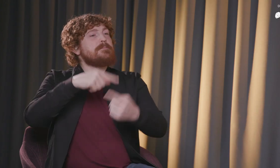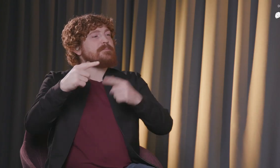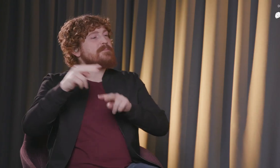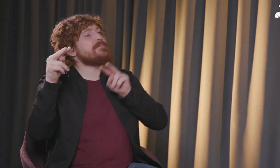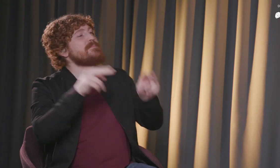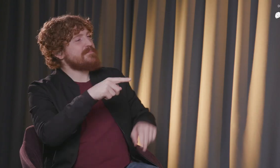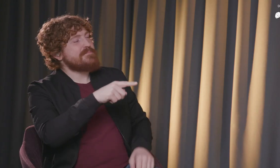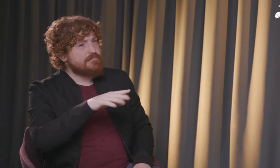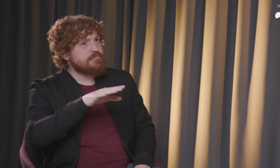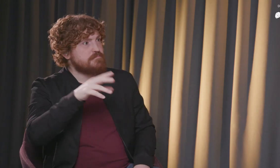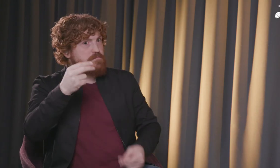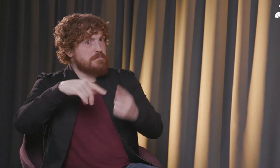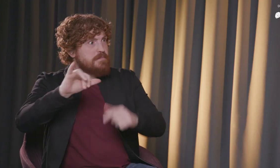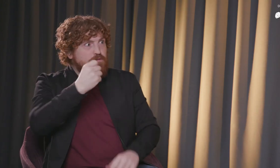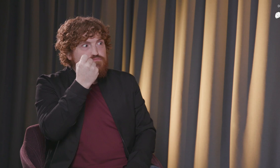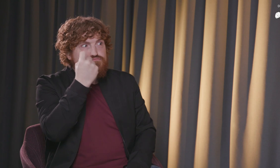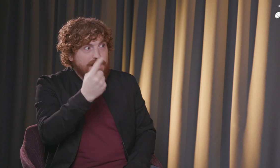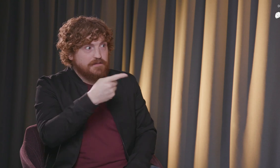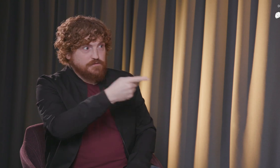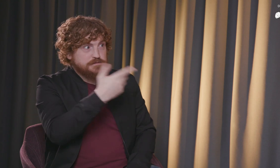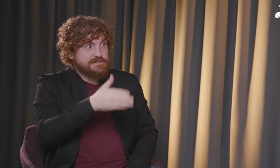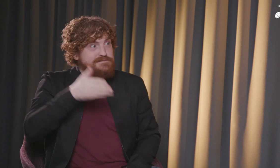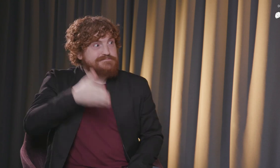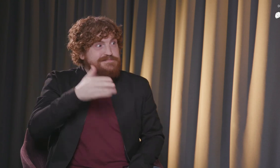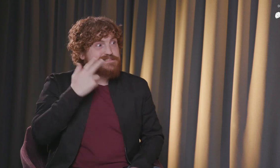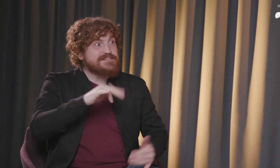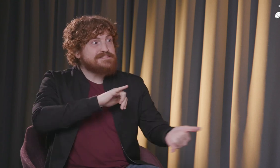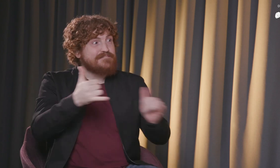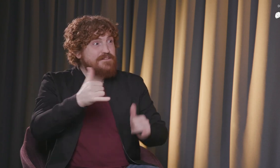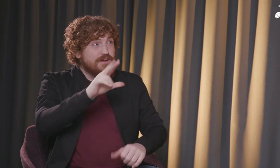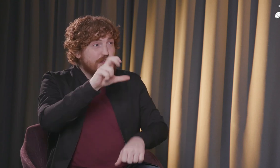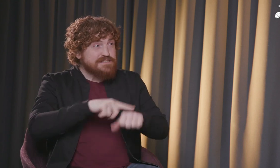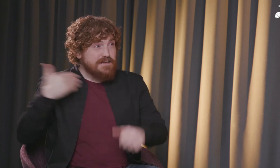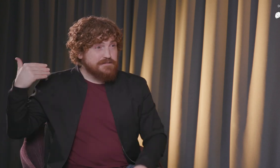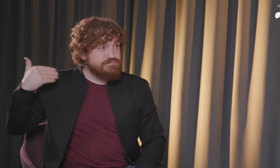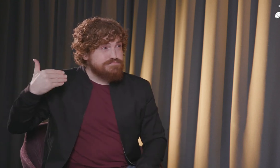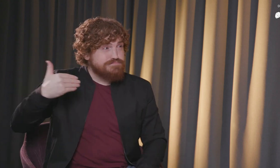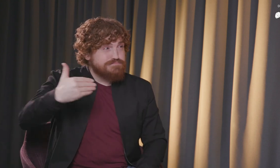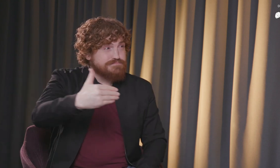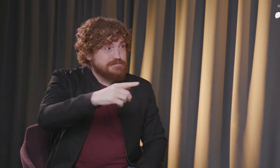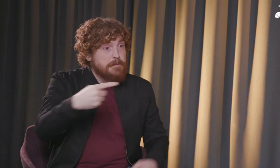Some of our viewers might not know that you’ve attended Deaffest 13 times,